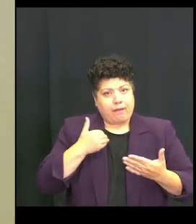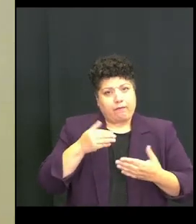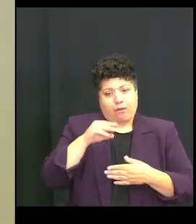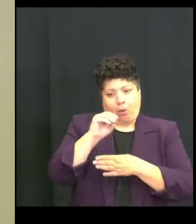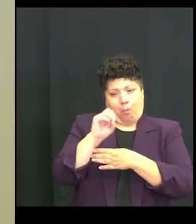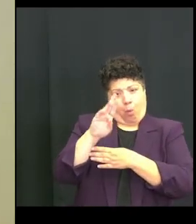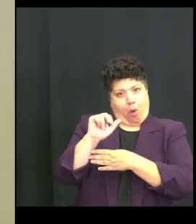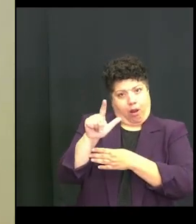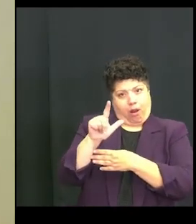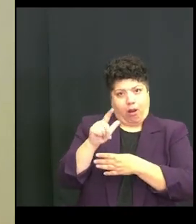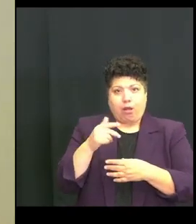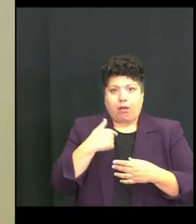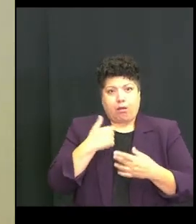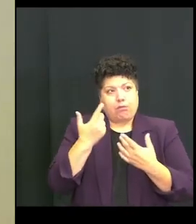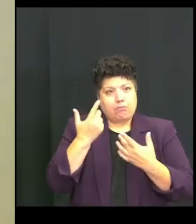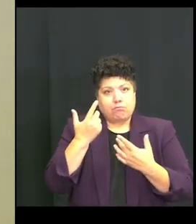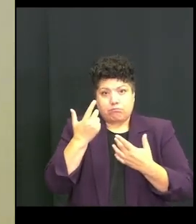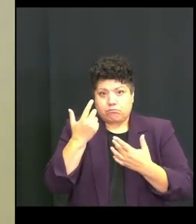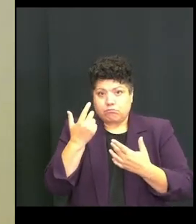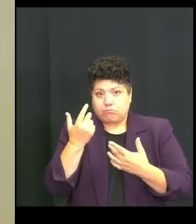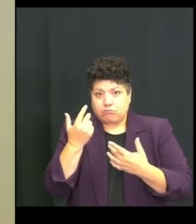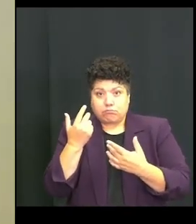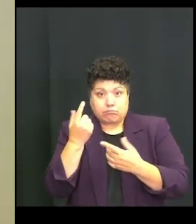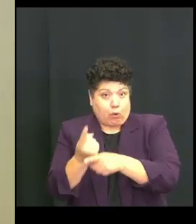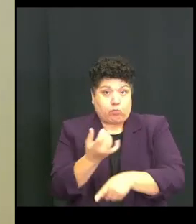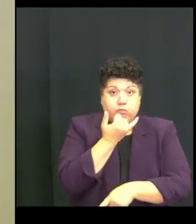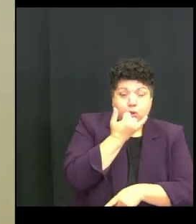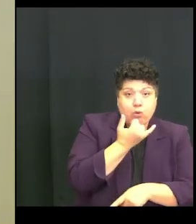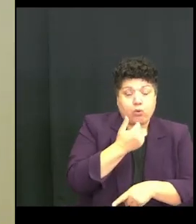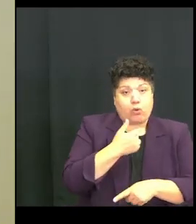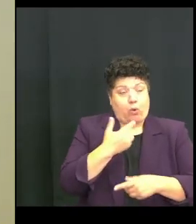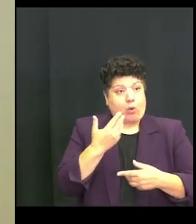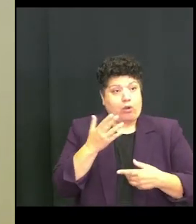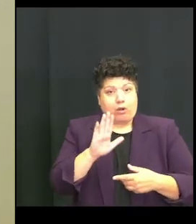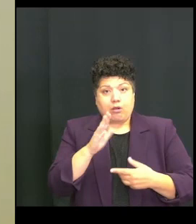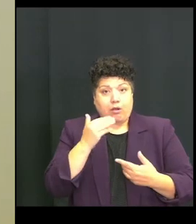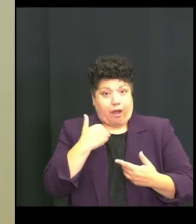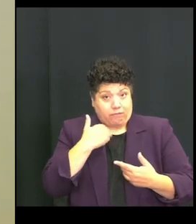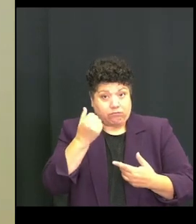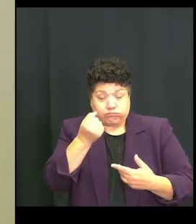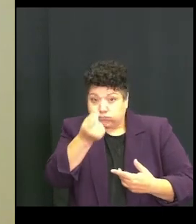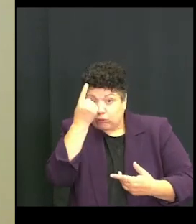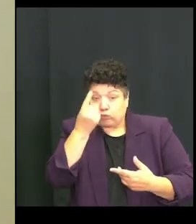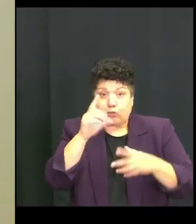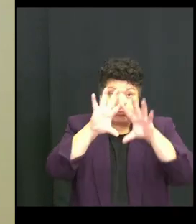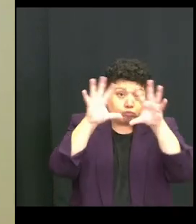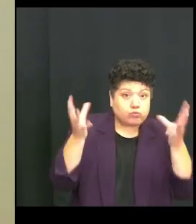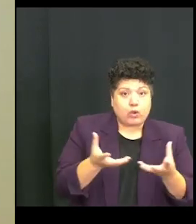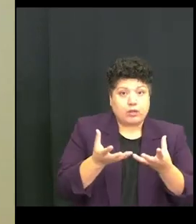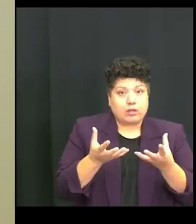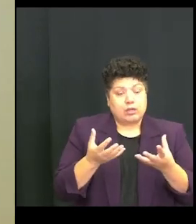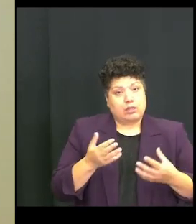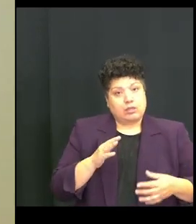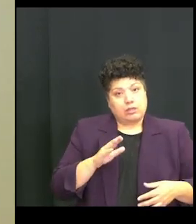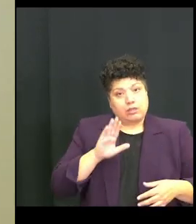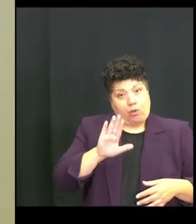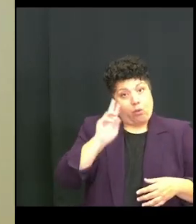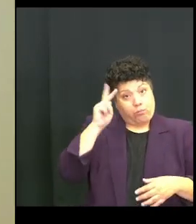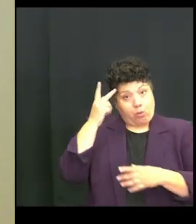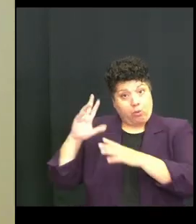where understanding is low, those are things where partisanship really bites the most, makes the biggest difference.